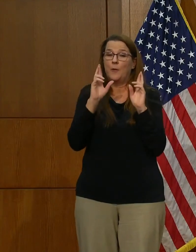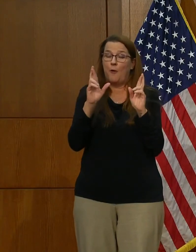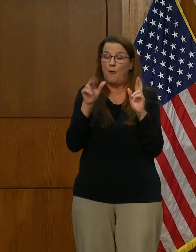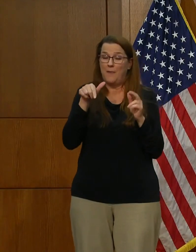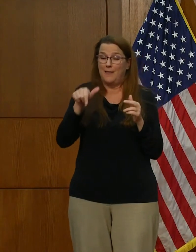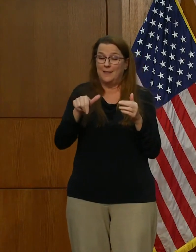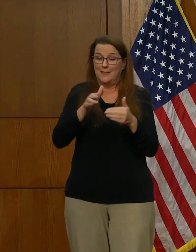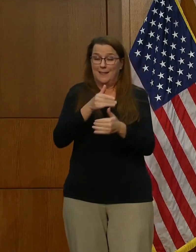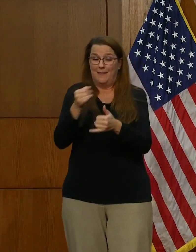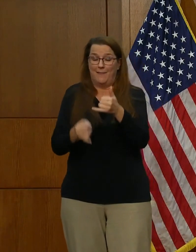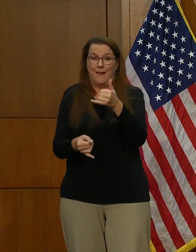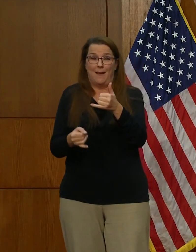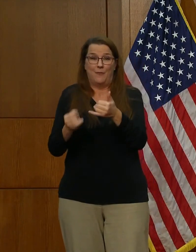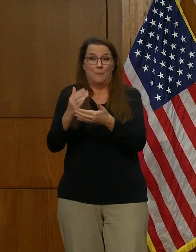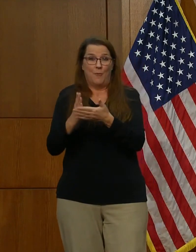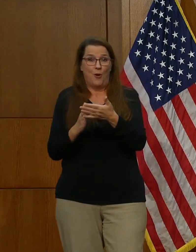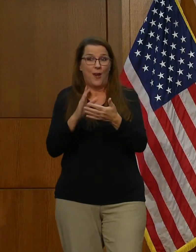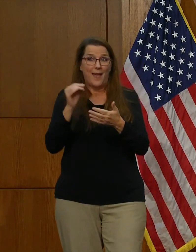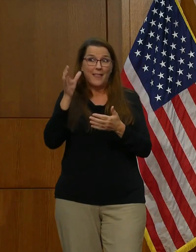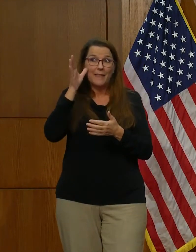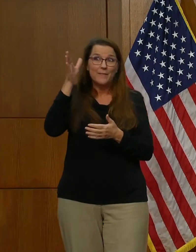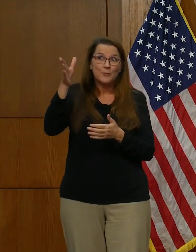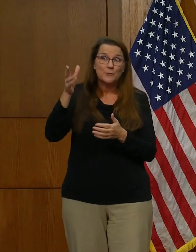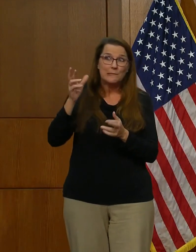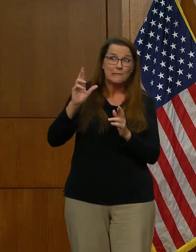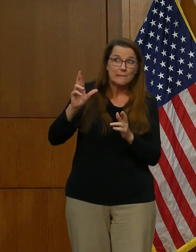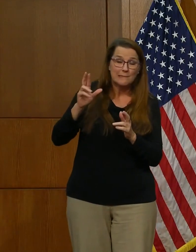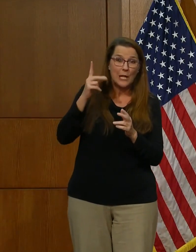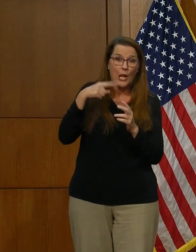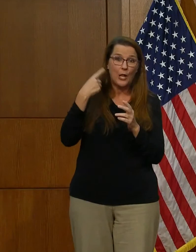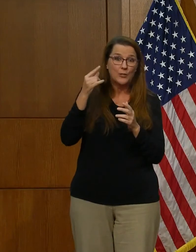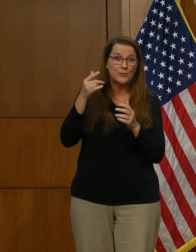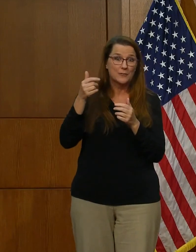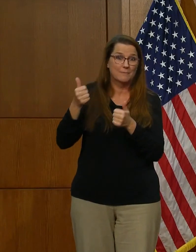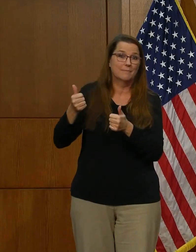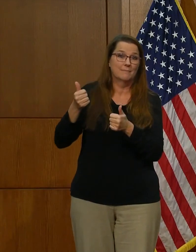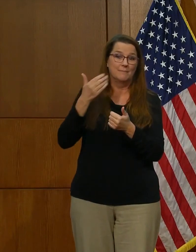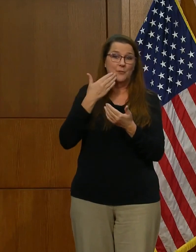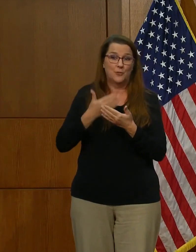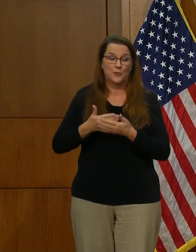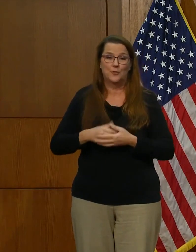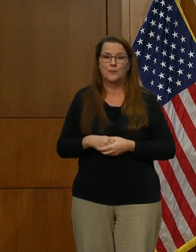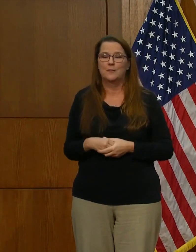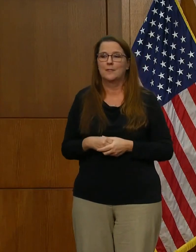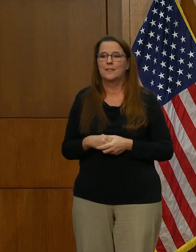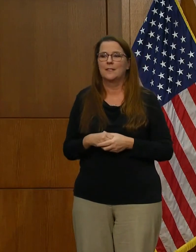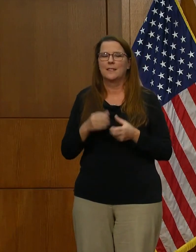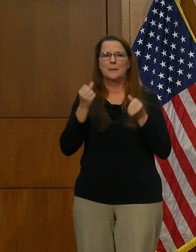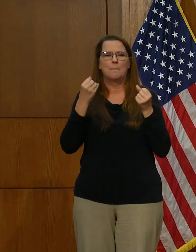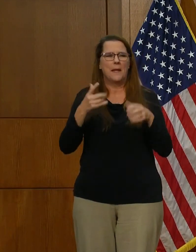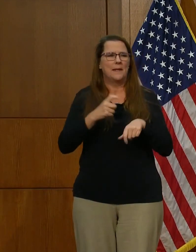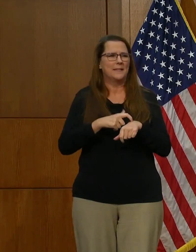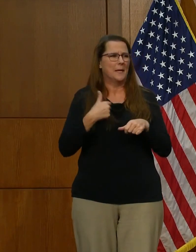WHAT WE HOPE IS THE FINAL PHASE OF THIS PANDEMIC AND THE FUTURE